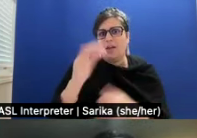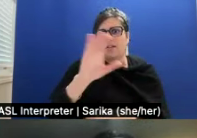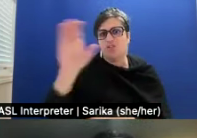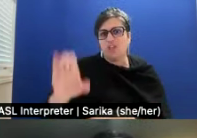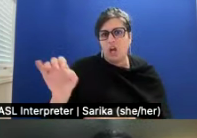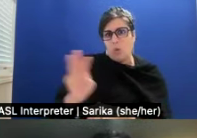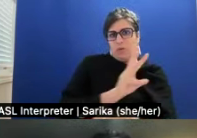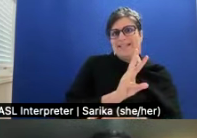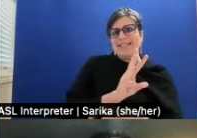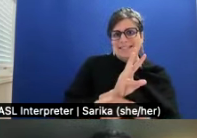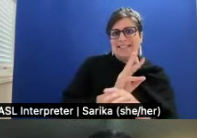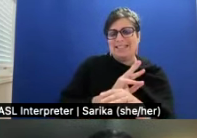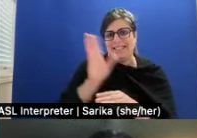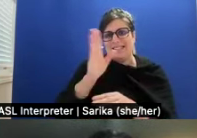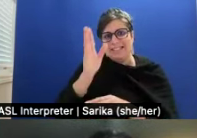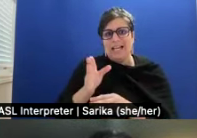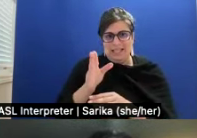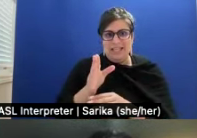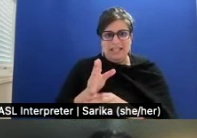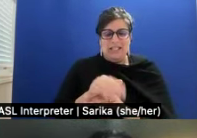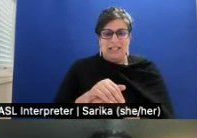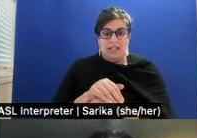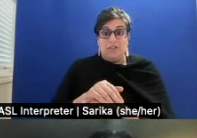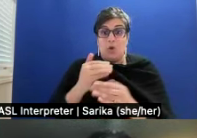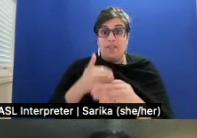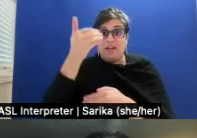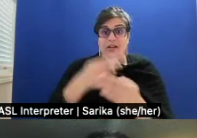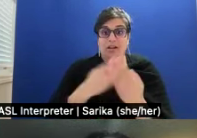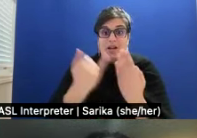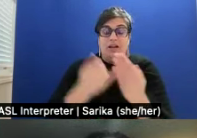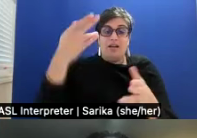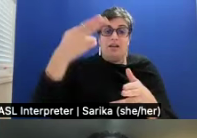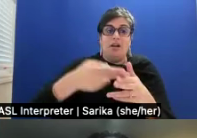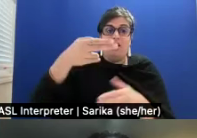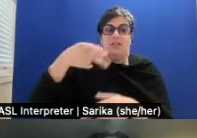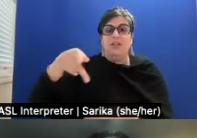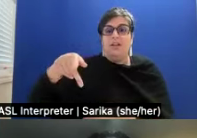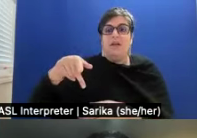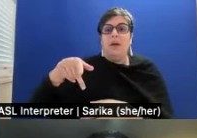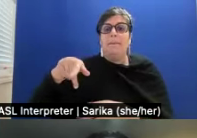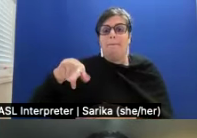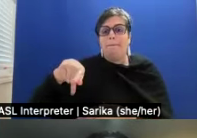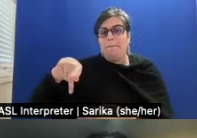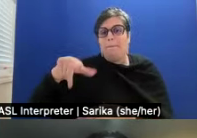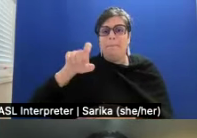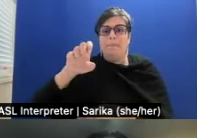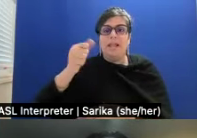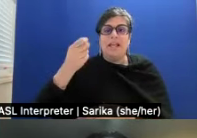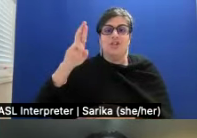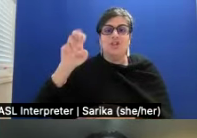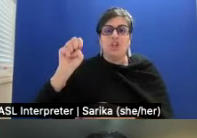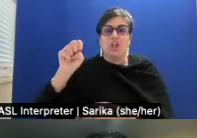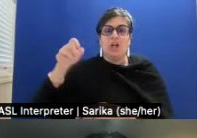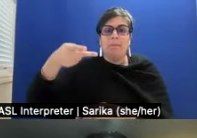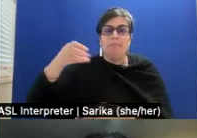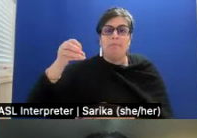And so the next project that we are embarking on is called Pleasure Power Portal. And that one will, really focus on,